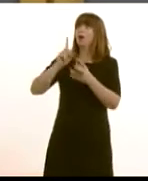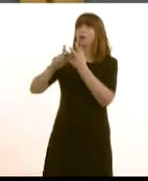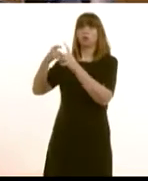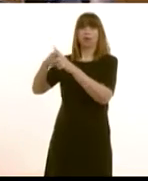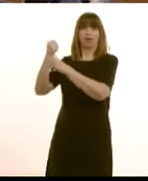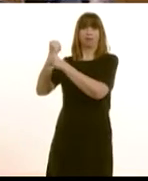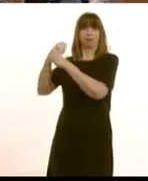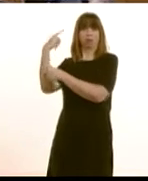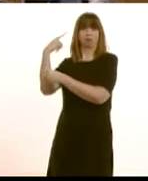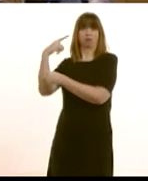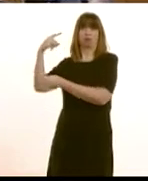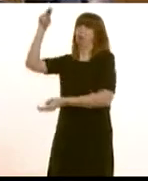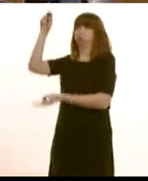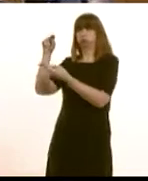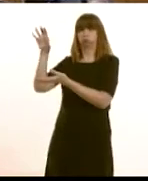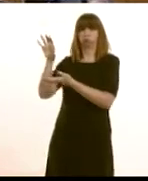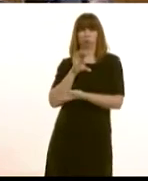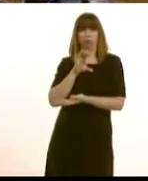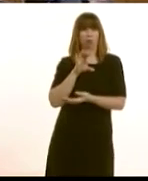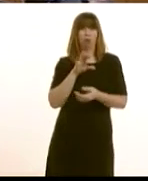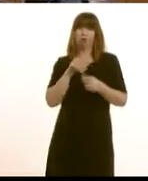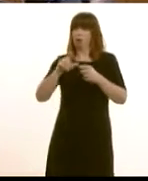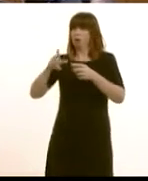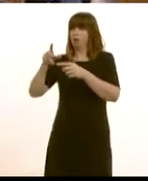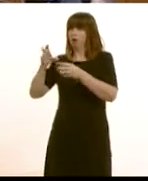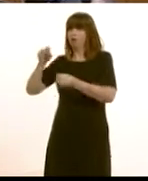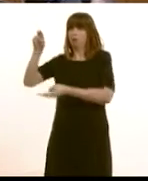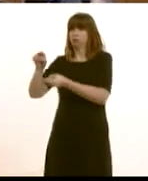And bear in mind that their total income is far, far higher, for example, than the income